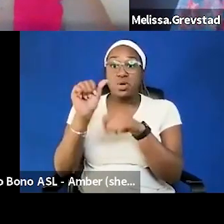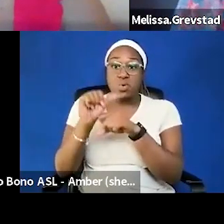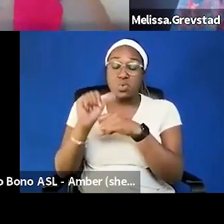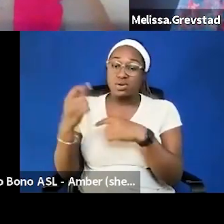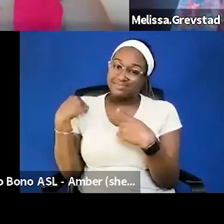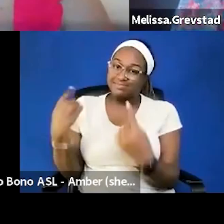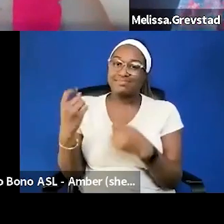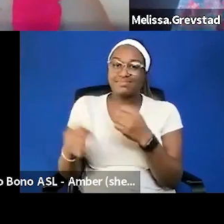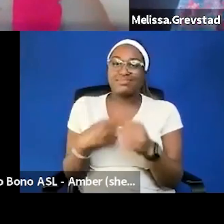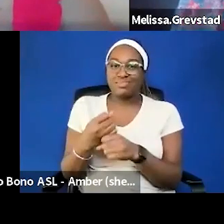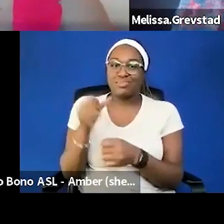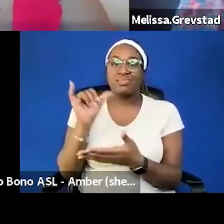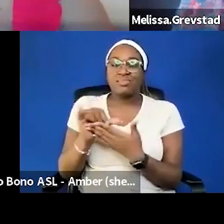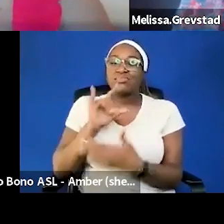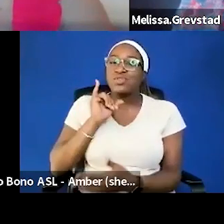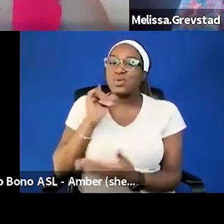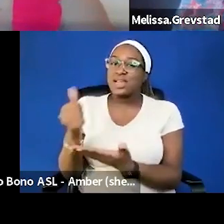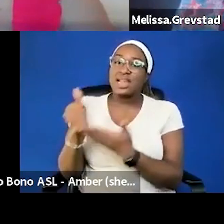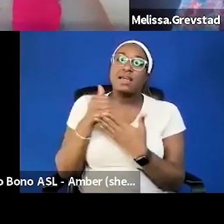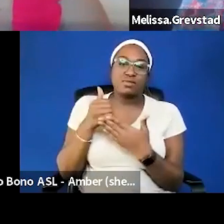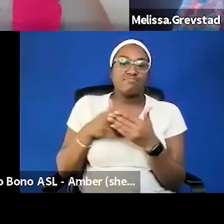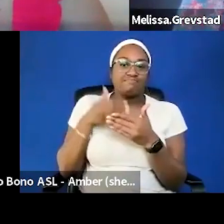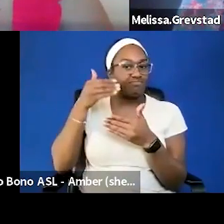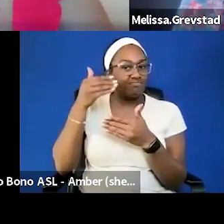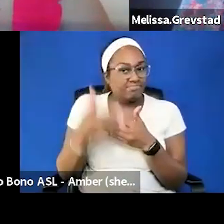And that was a really, really helpful step in helping to equip us,